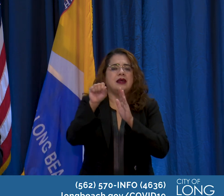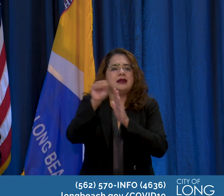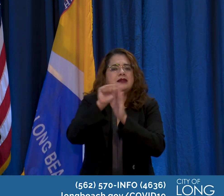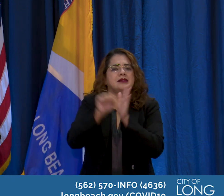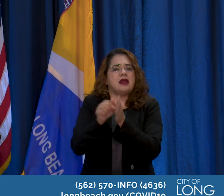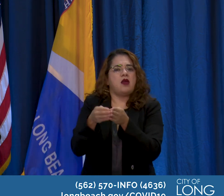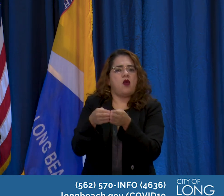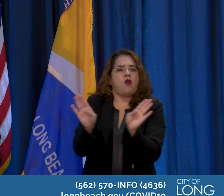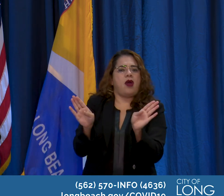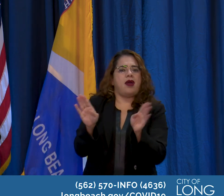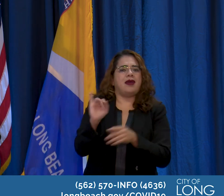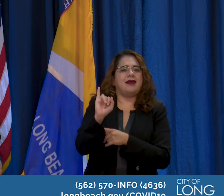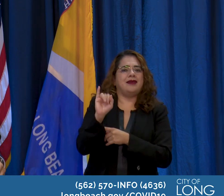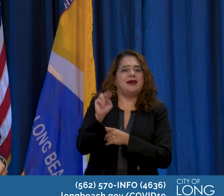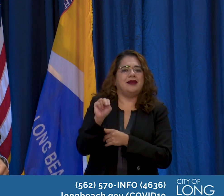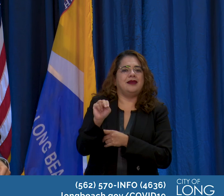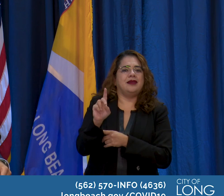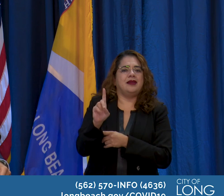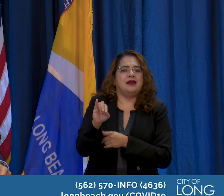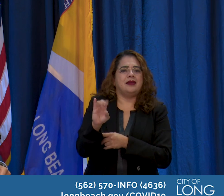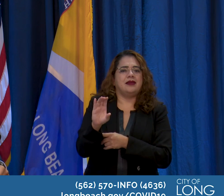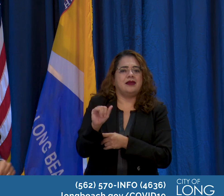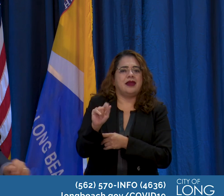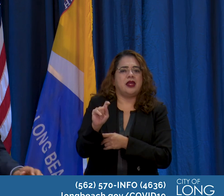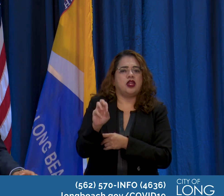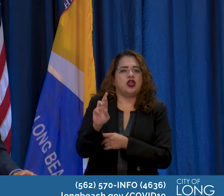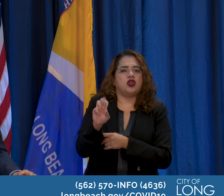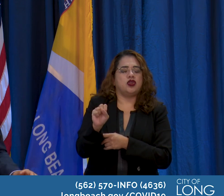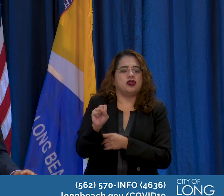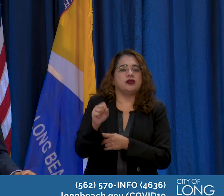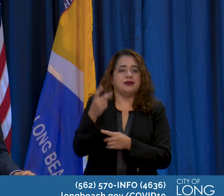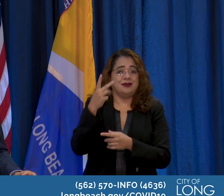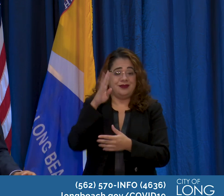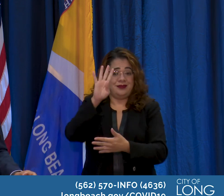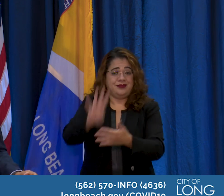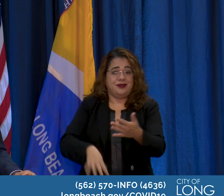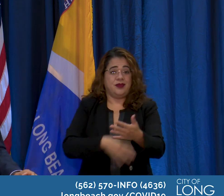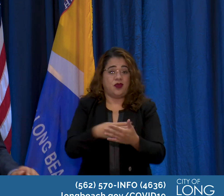So as you probably know, as you look at this first graph, the state has its new blueprint